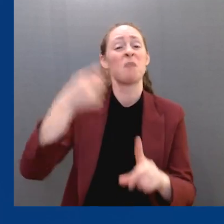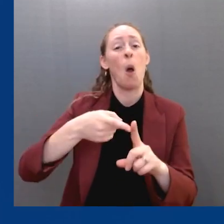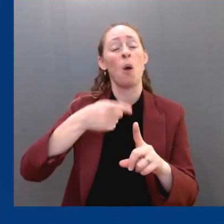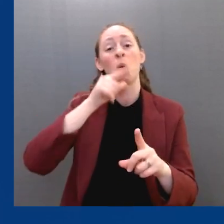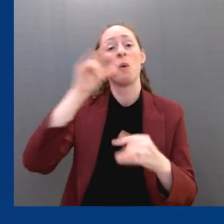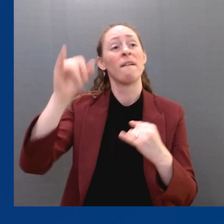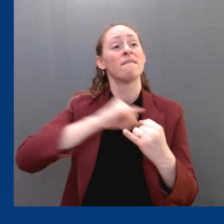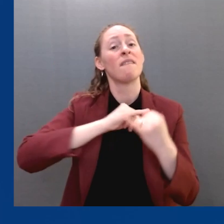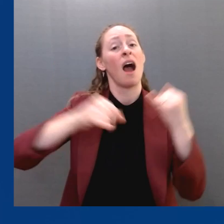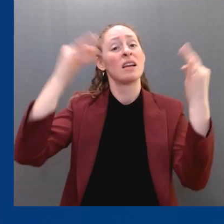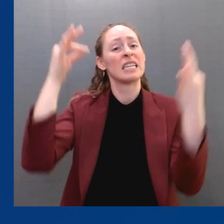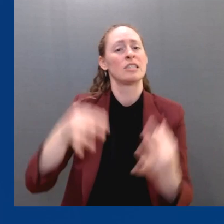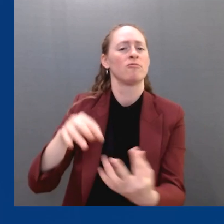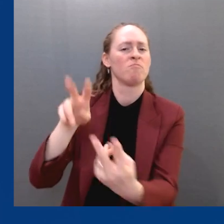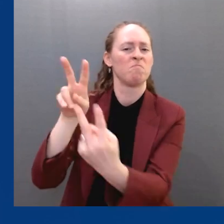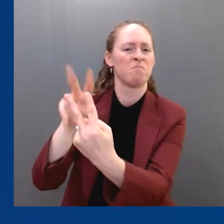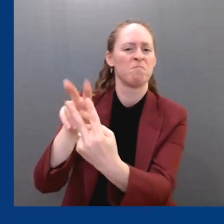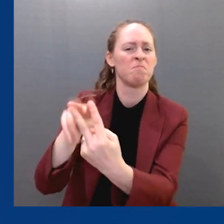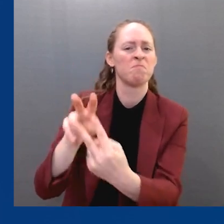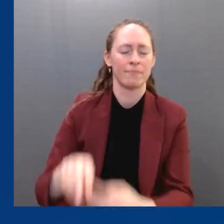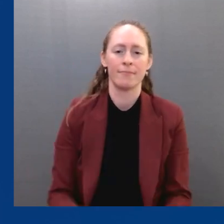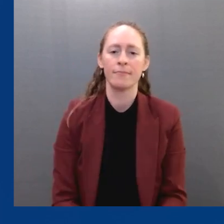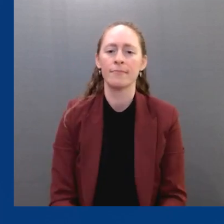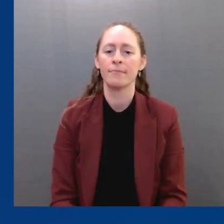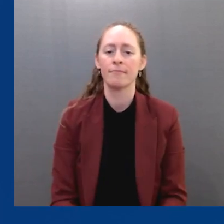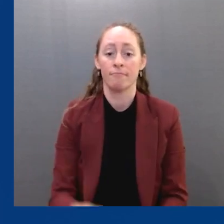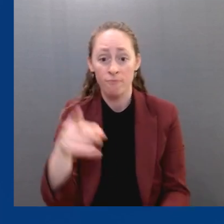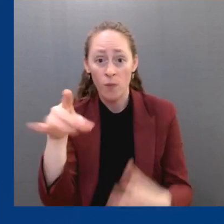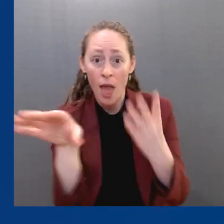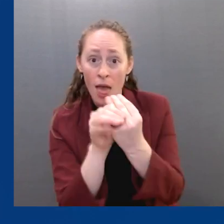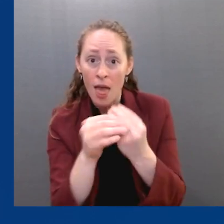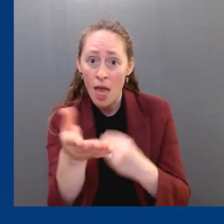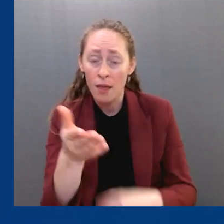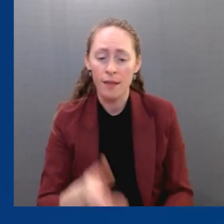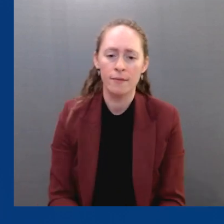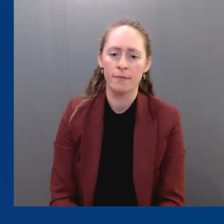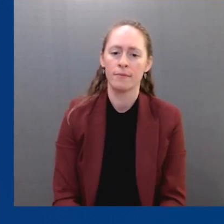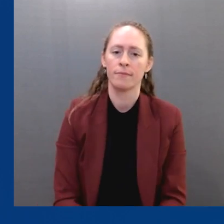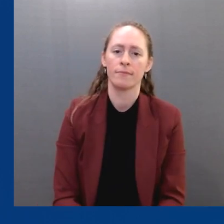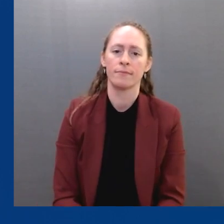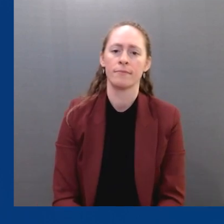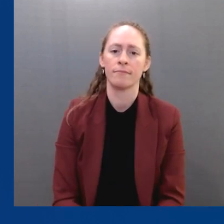Tony, any anything else to add on that? Dr. Fauci: Well, actually, just to underscore with you,